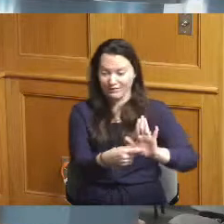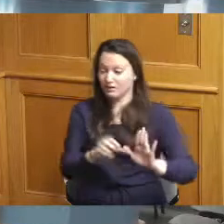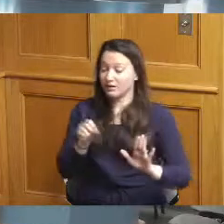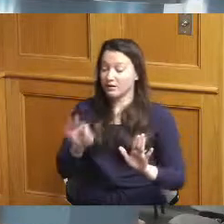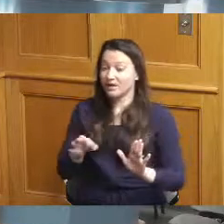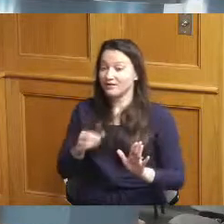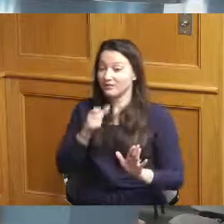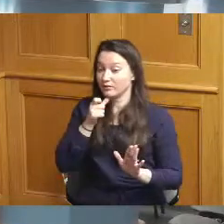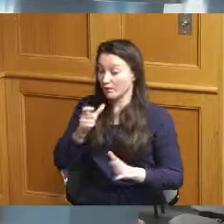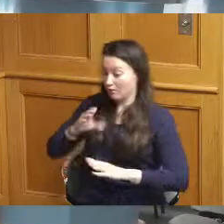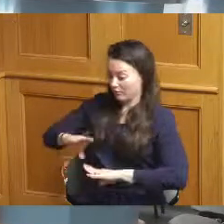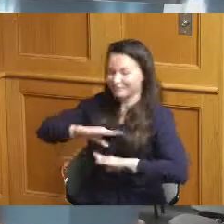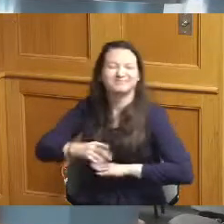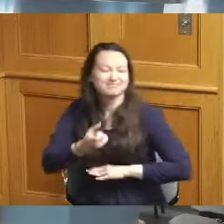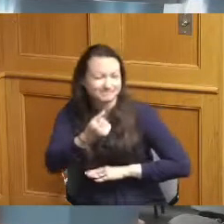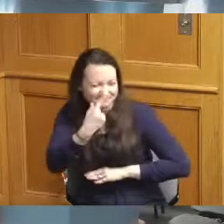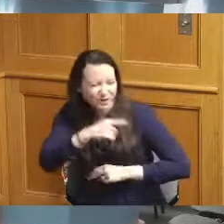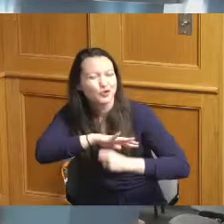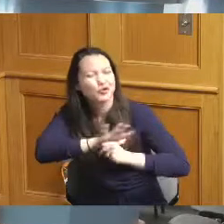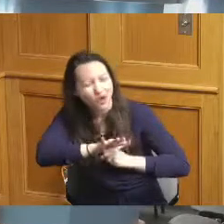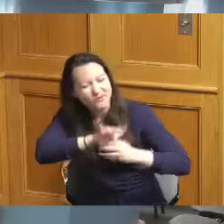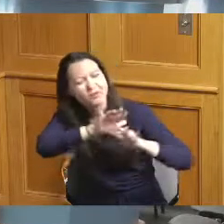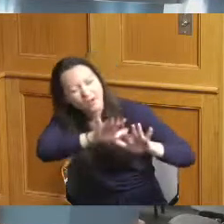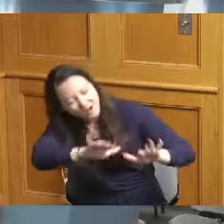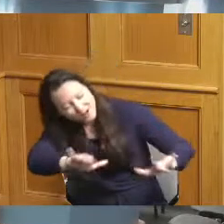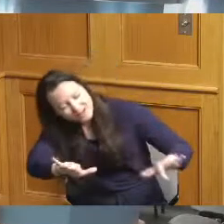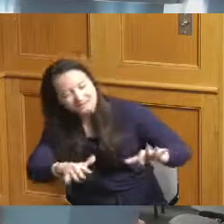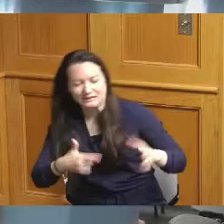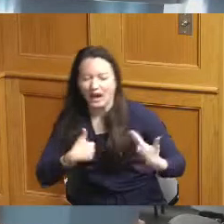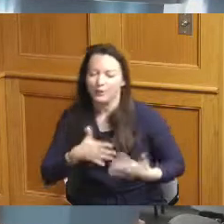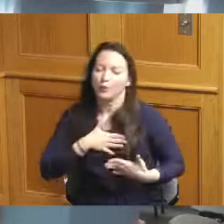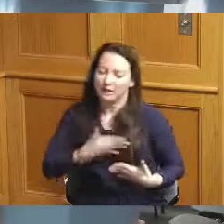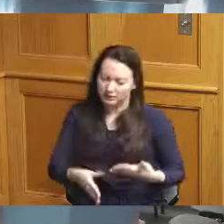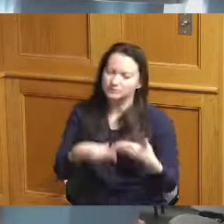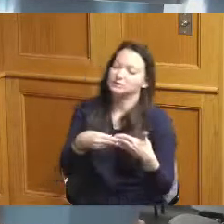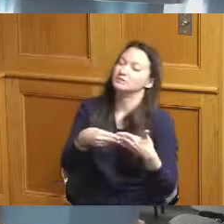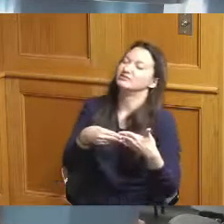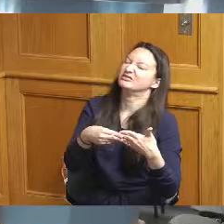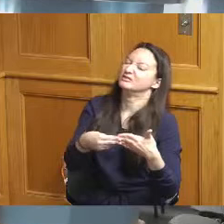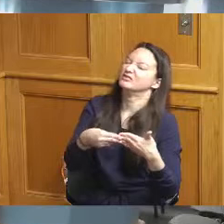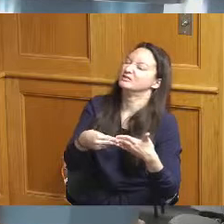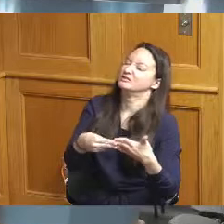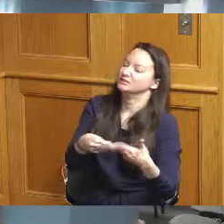hit it now we understand Covid and those kind of things so I'm willing to make some adjustments the